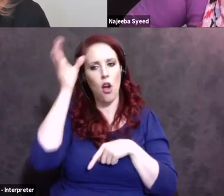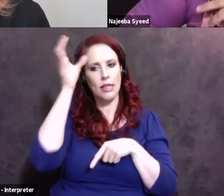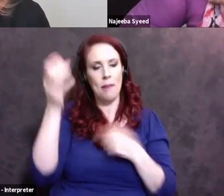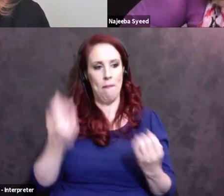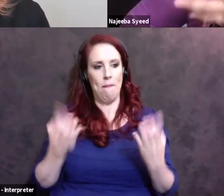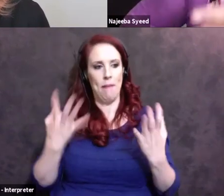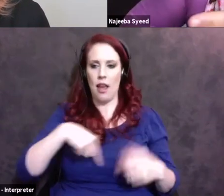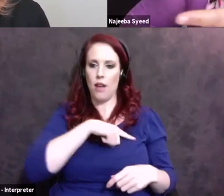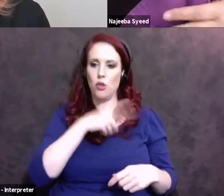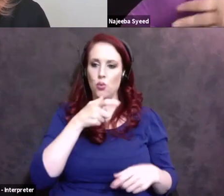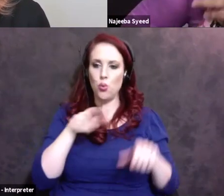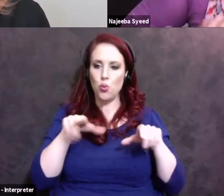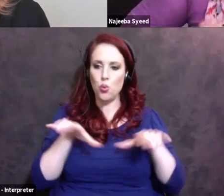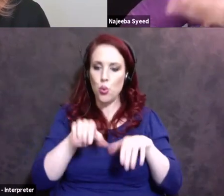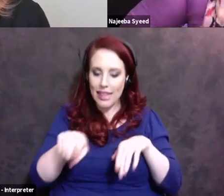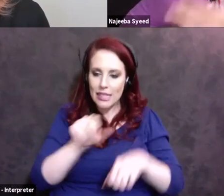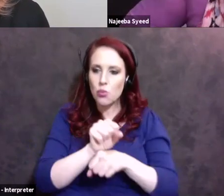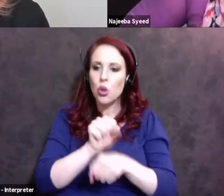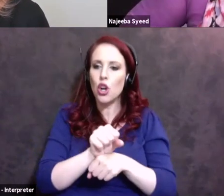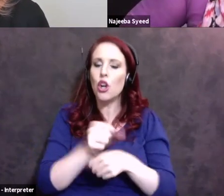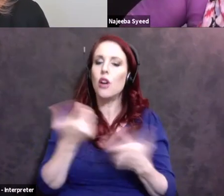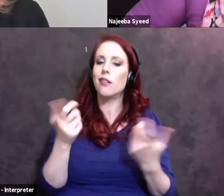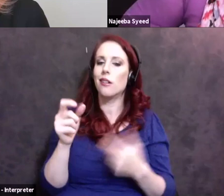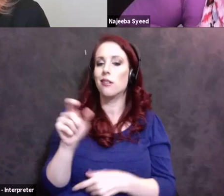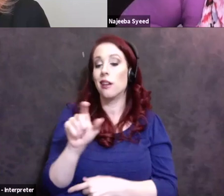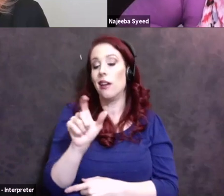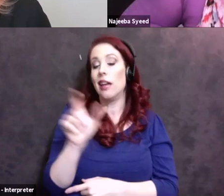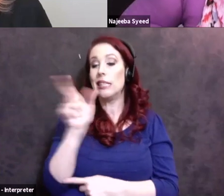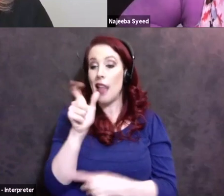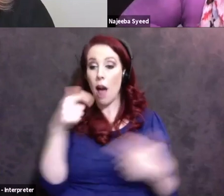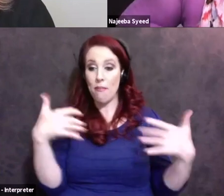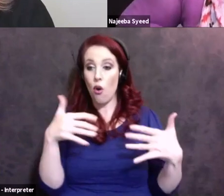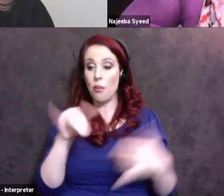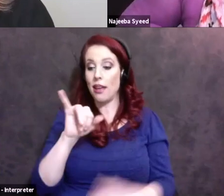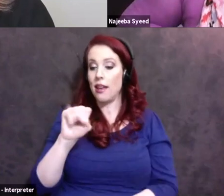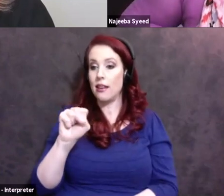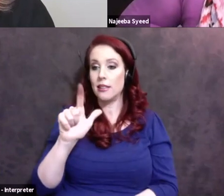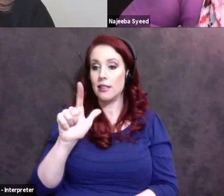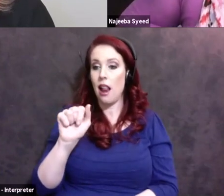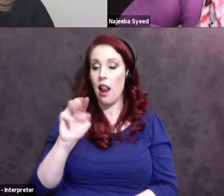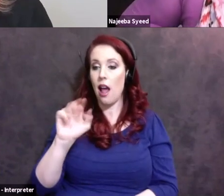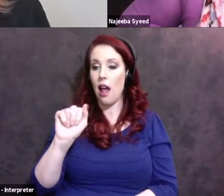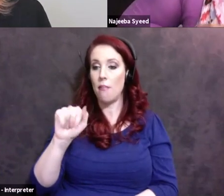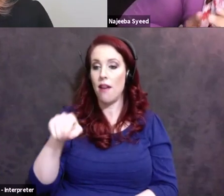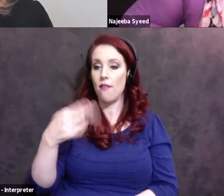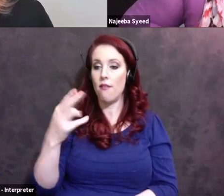now and has become a popular term. It is not a term that has been around 60-70 years.